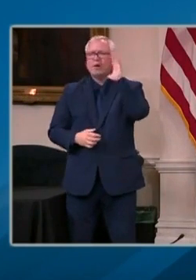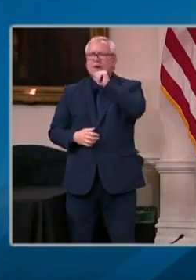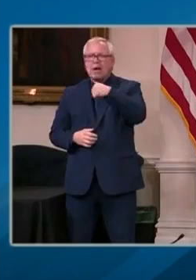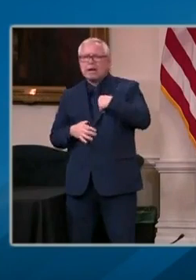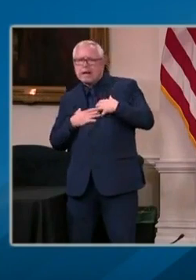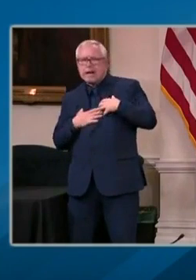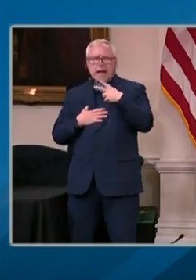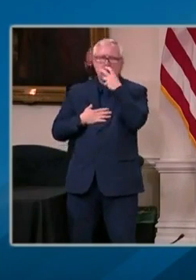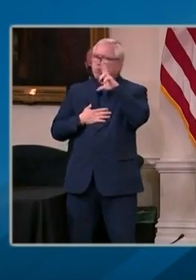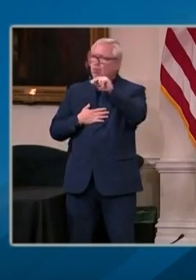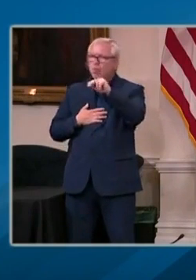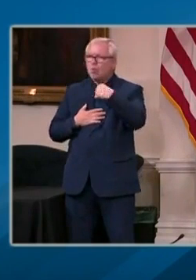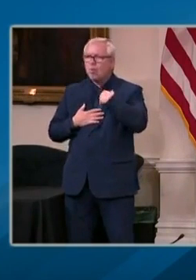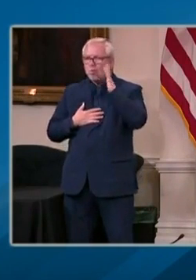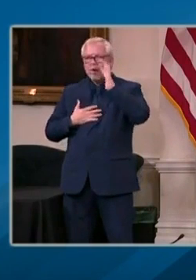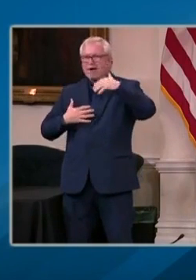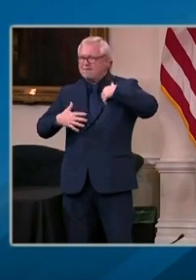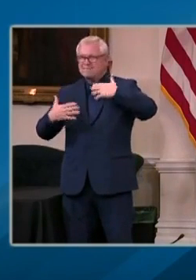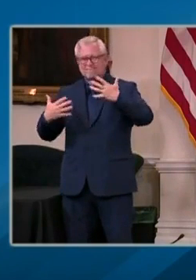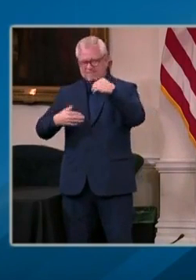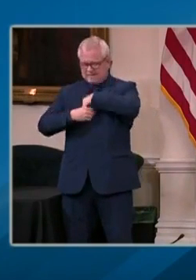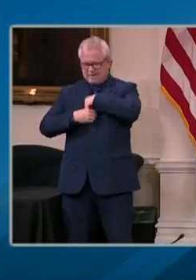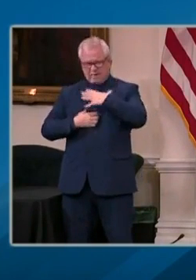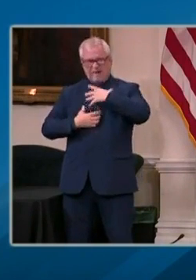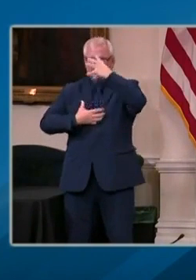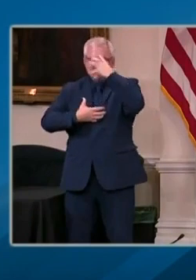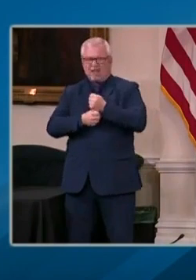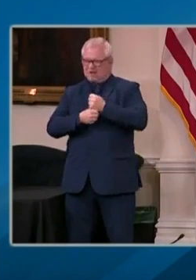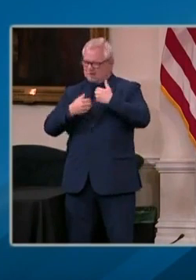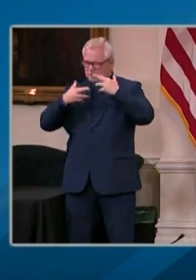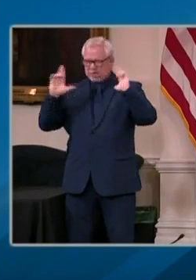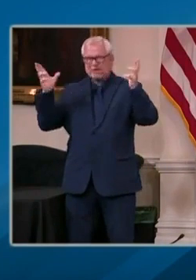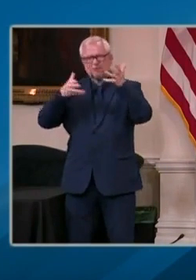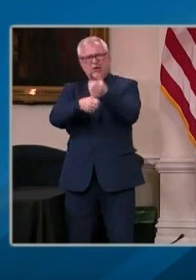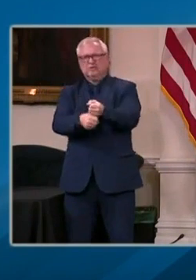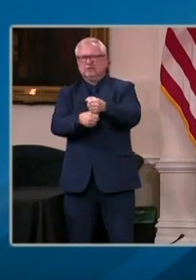WHEN IT IS MY TURN, I WILL WITHOUT HESITATION OR DOUBT.